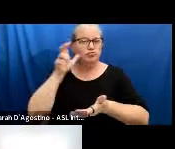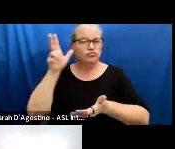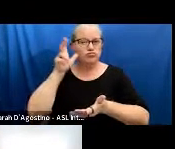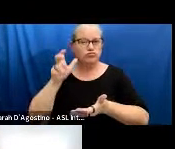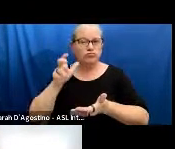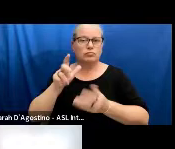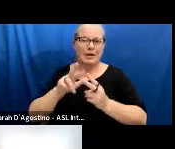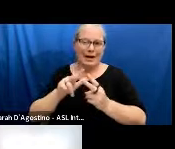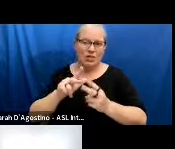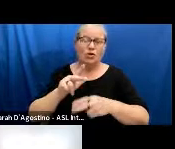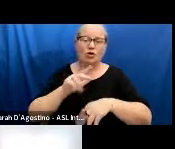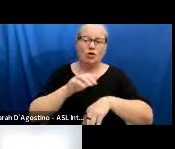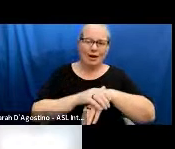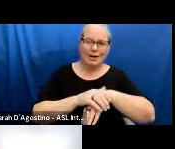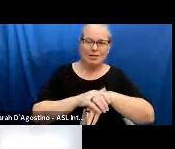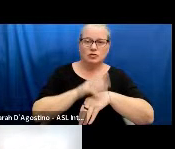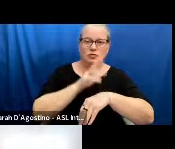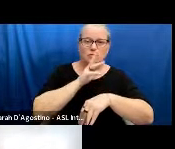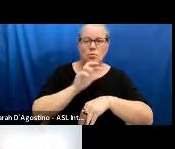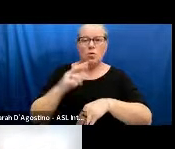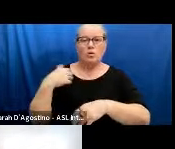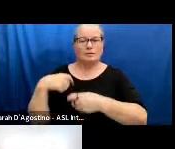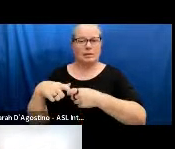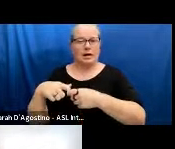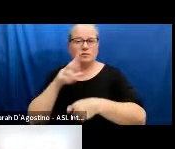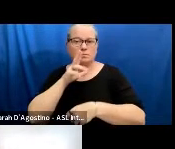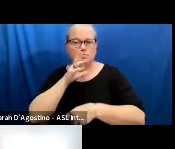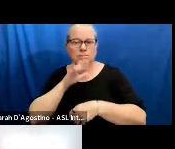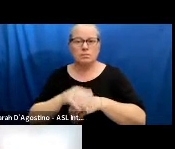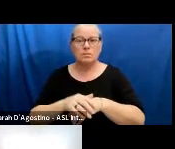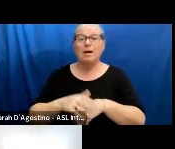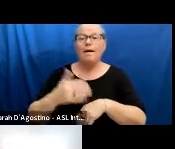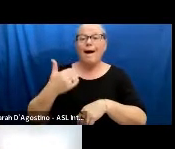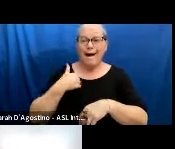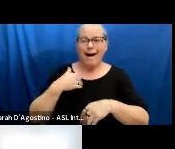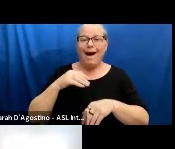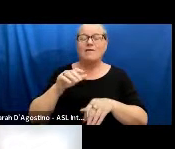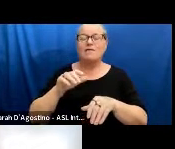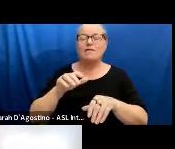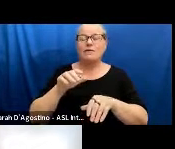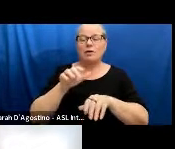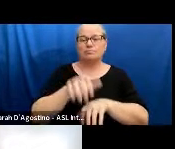there will be real-time captioning in english in addition to spanish interpretation there is also